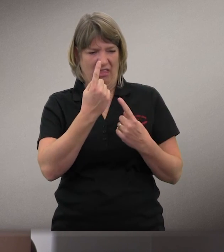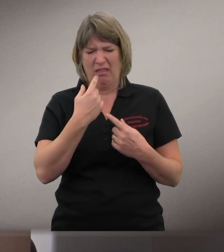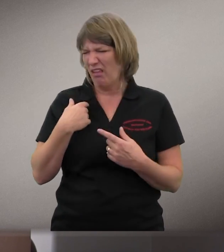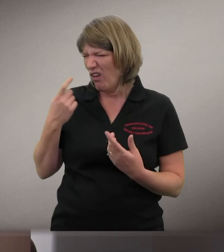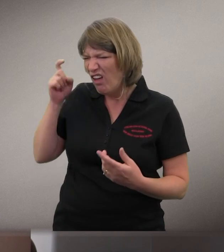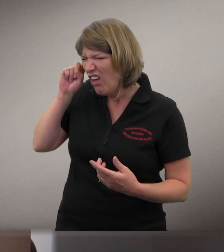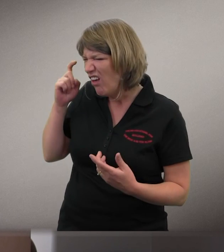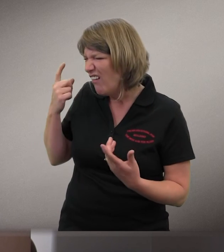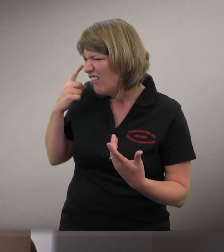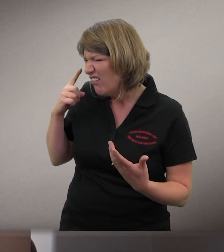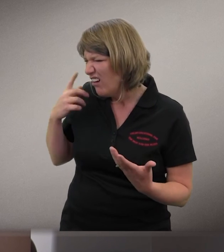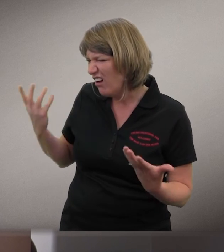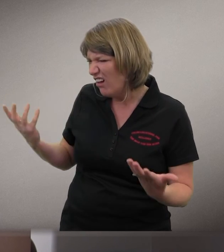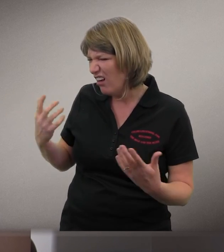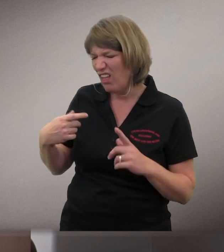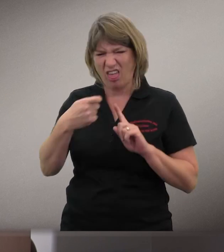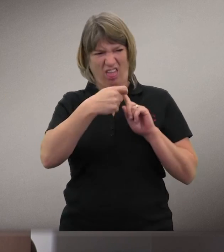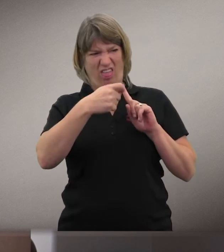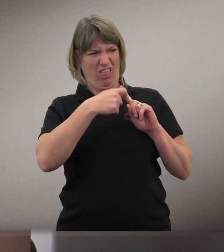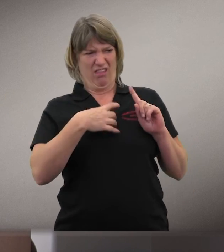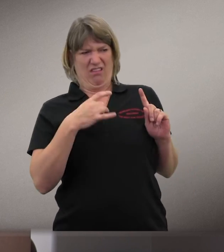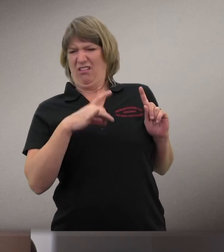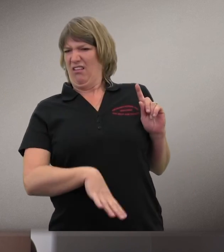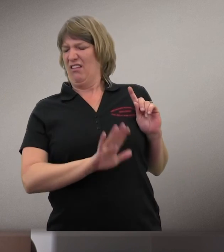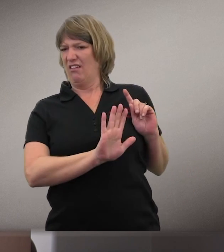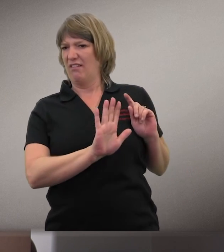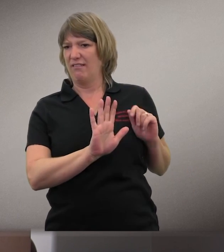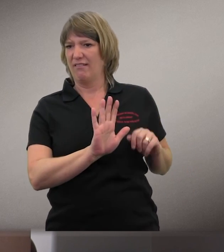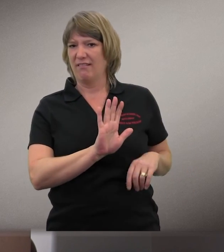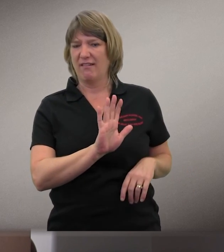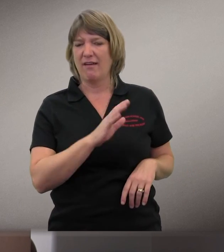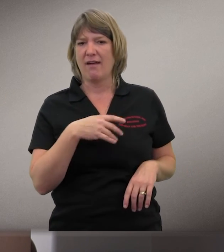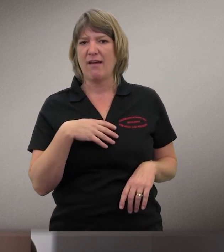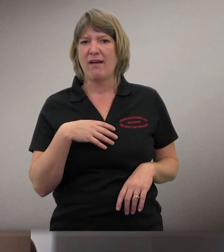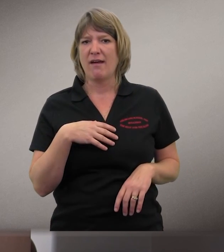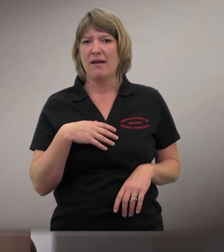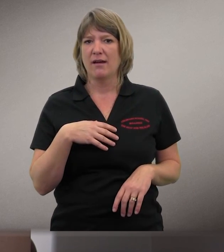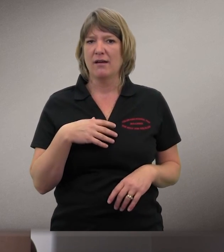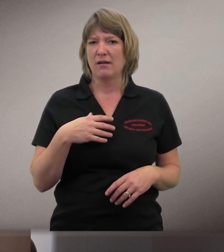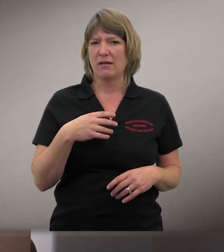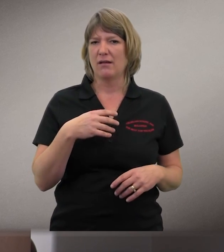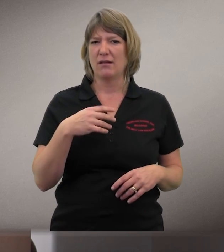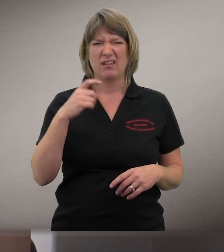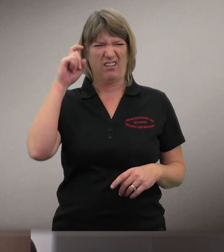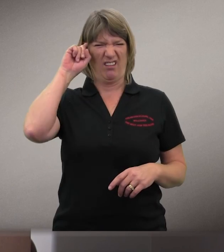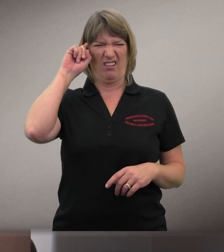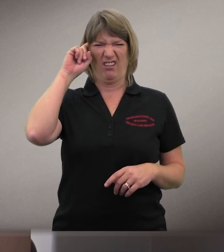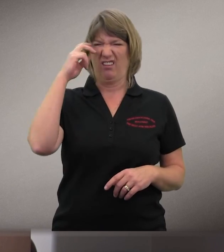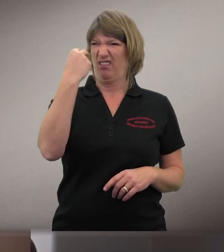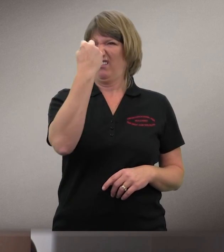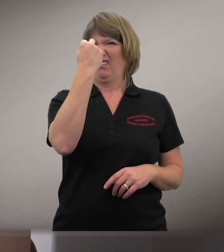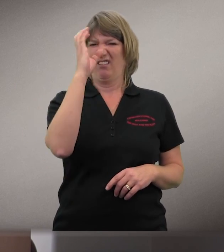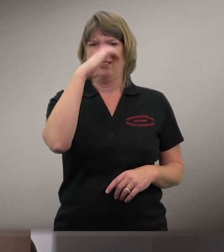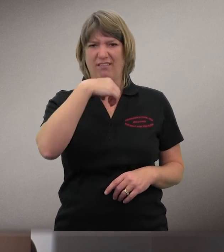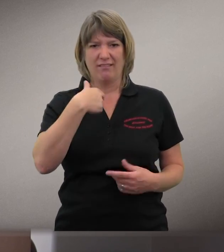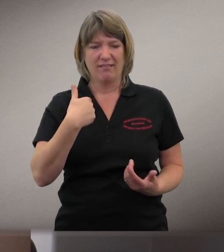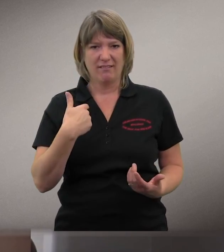and ask me about what they were. Some kids would pick on me, and I didn't like that. And they just kind of looked funny on me.